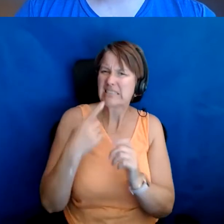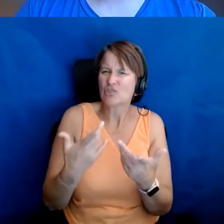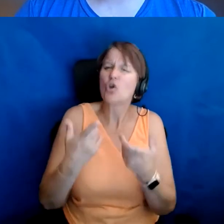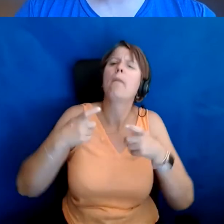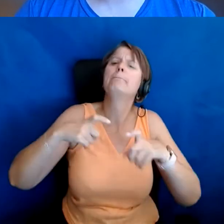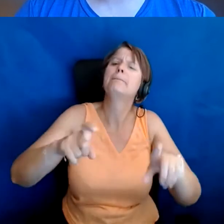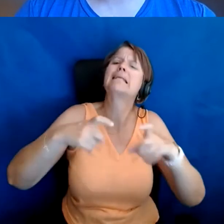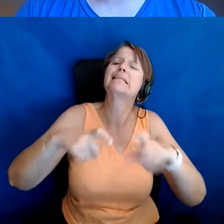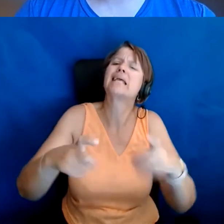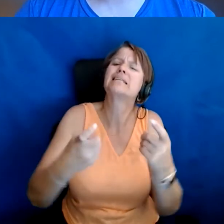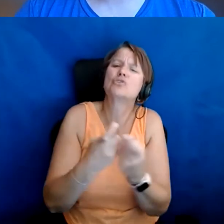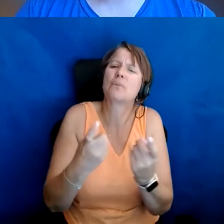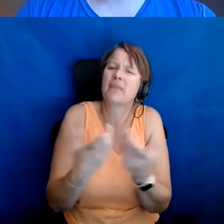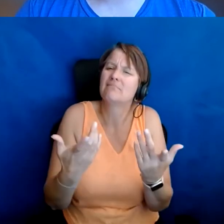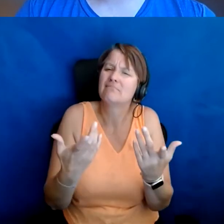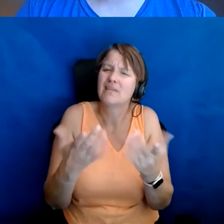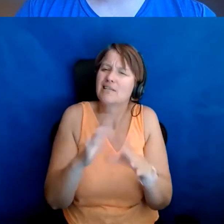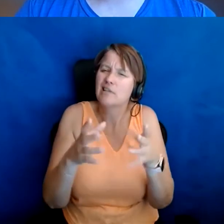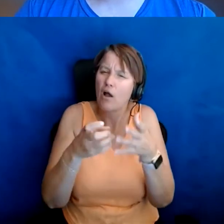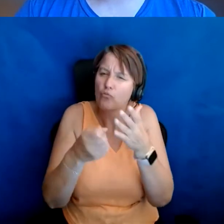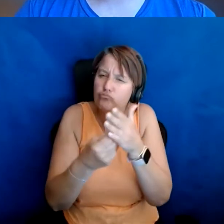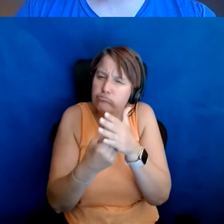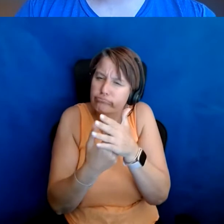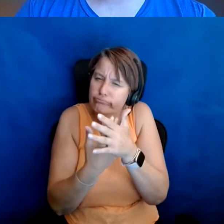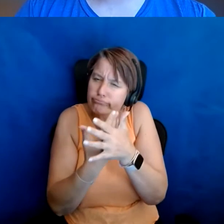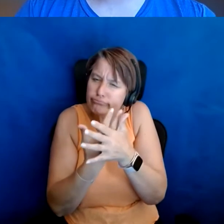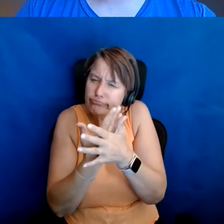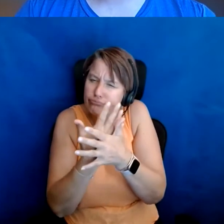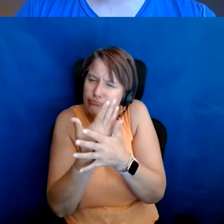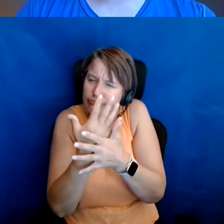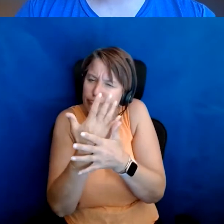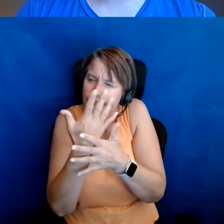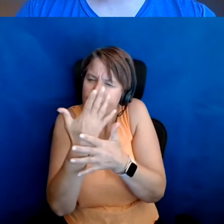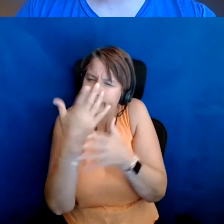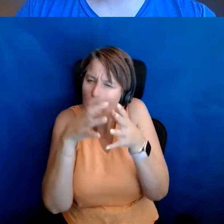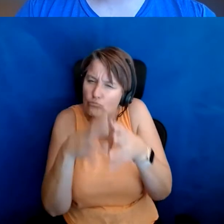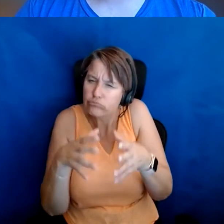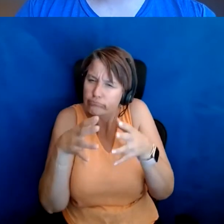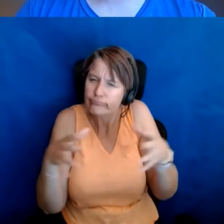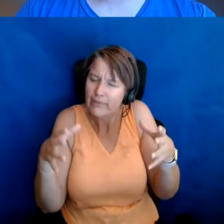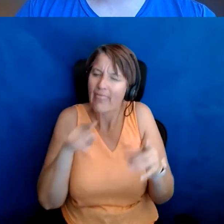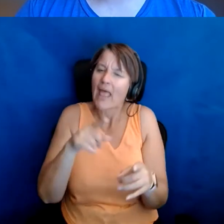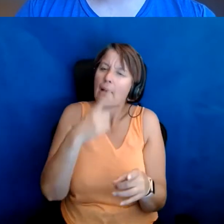And so how does it have that feeling of always having a potential for to become something new?